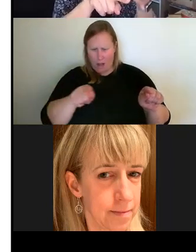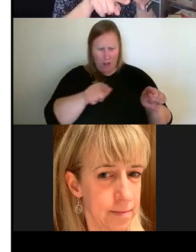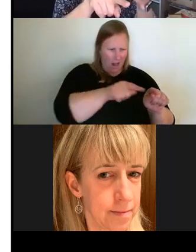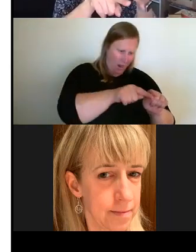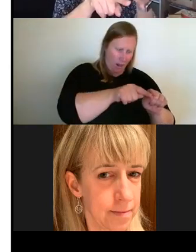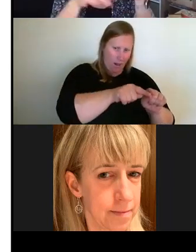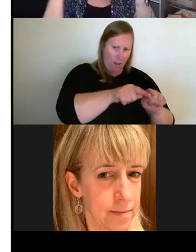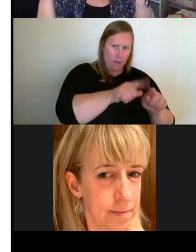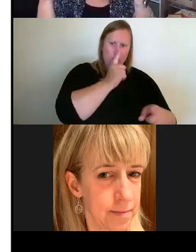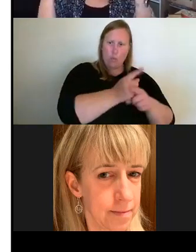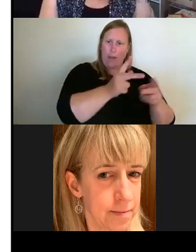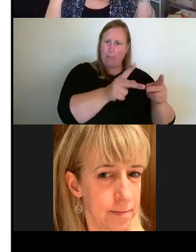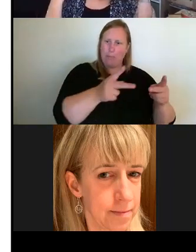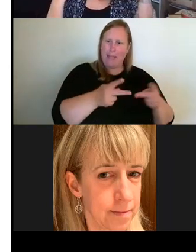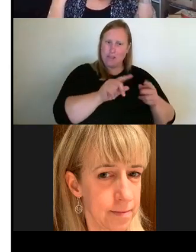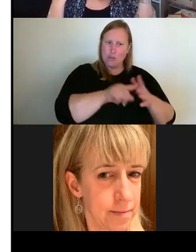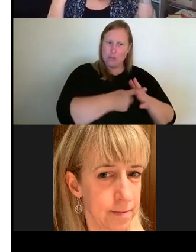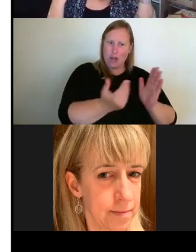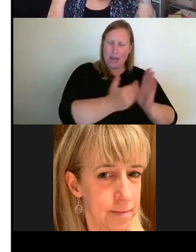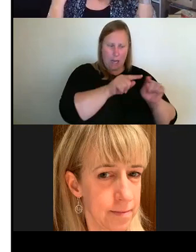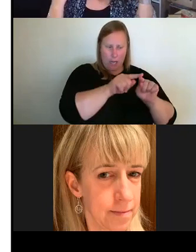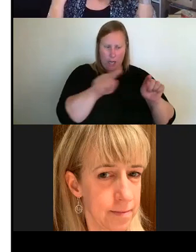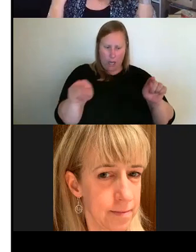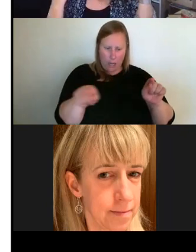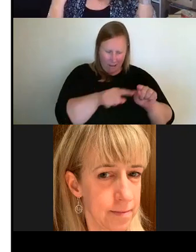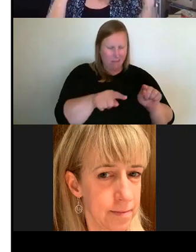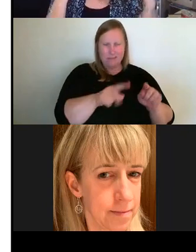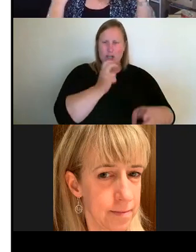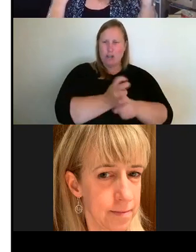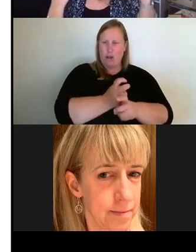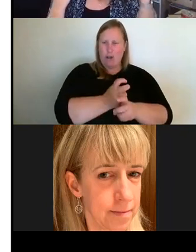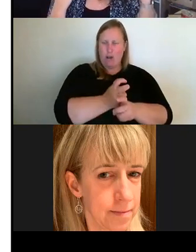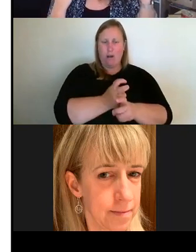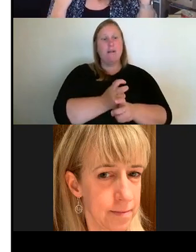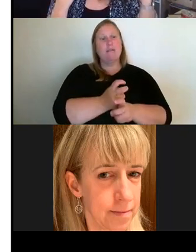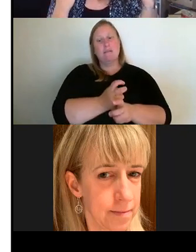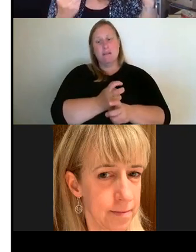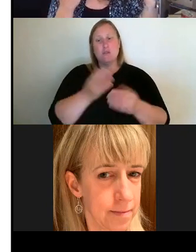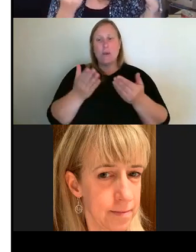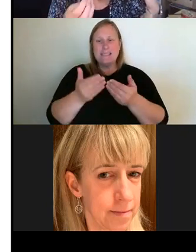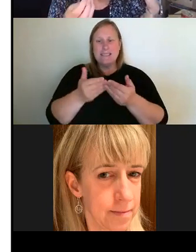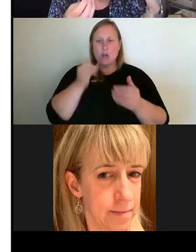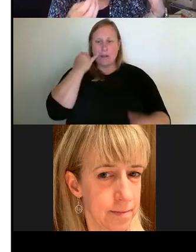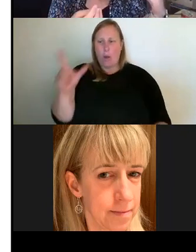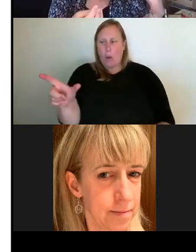right line for some people that have some visual problems. So, again, essential personalization is